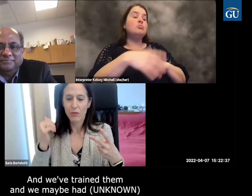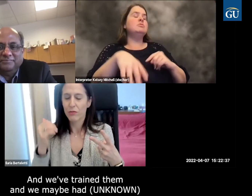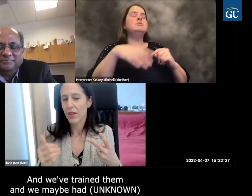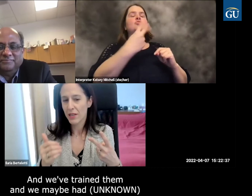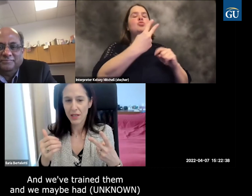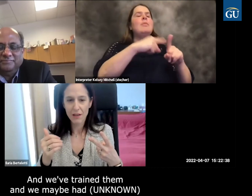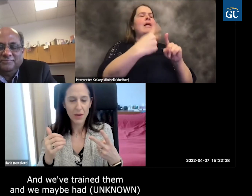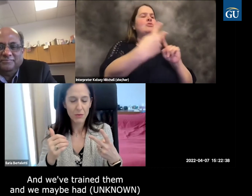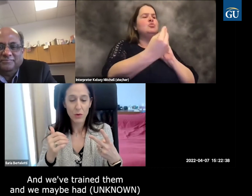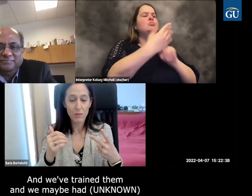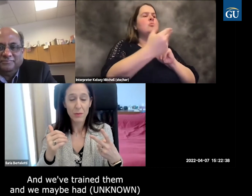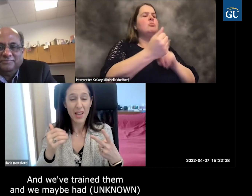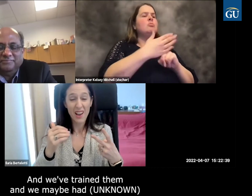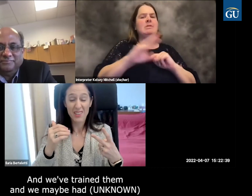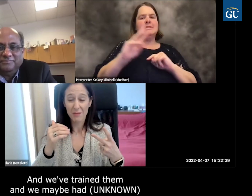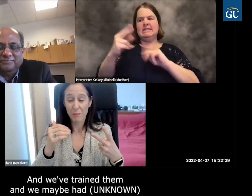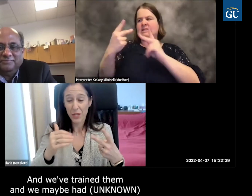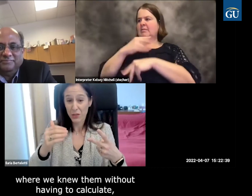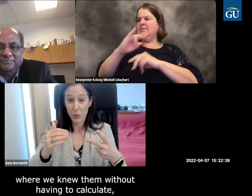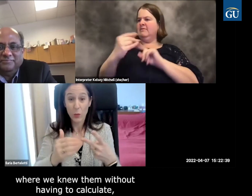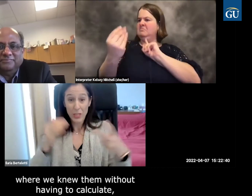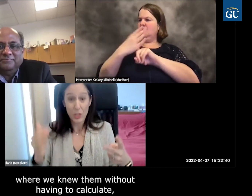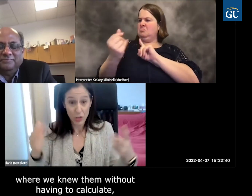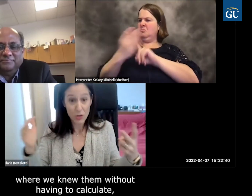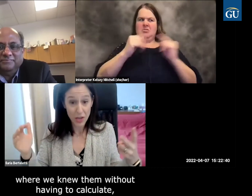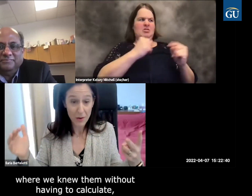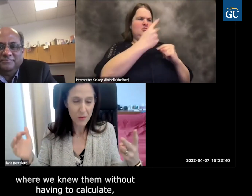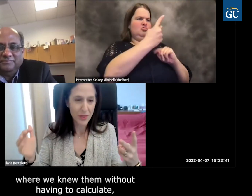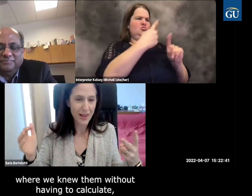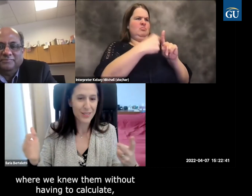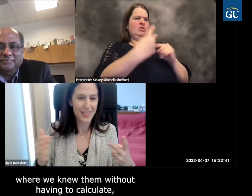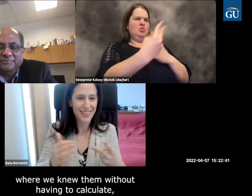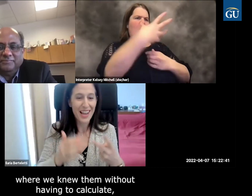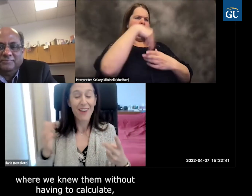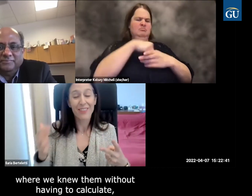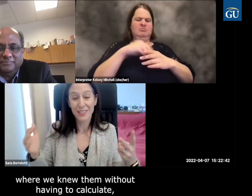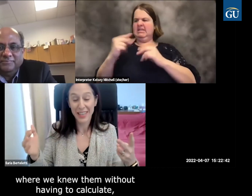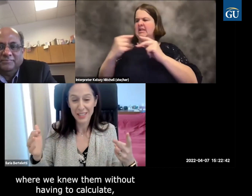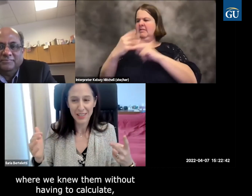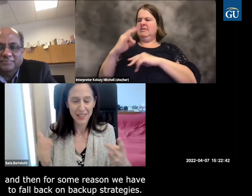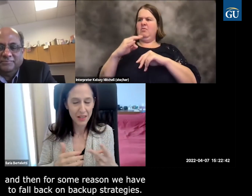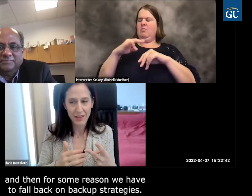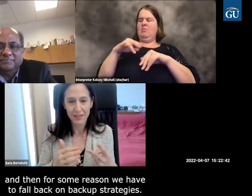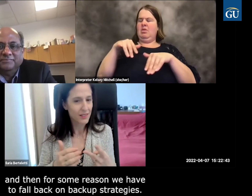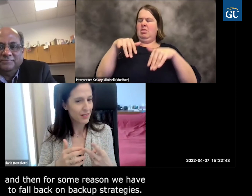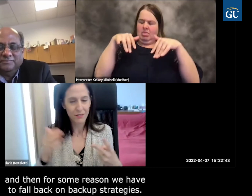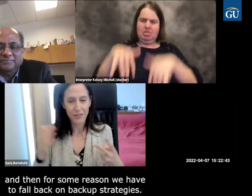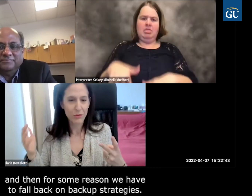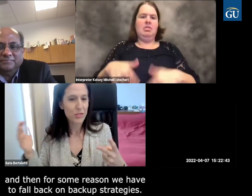trained them and we maybe had peers where we knew them without having to